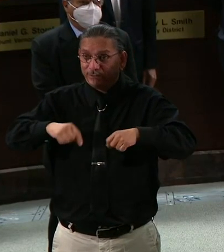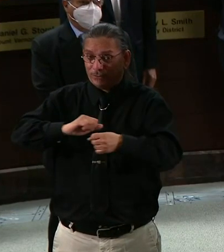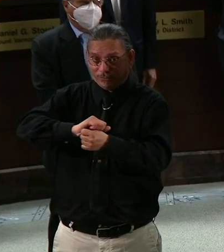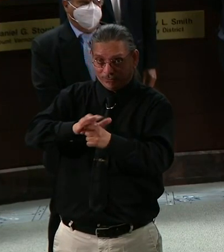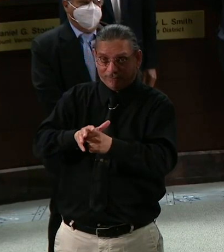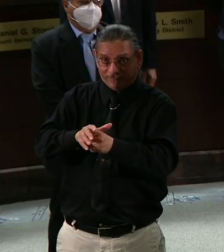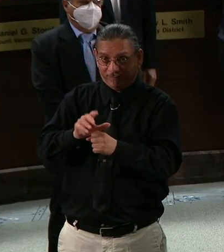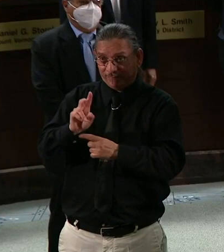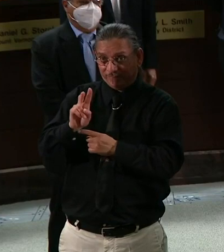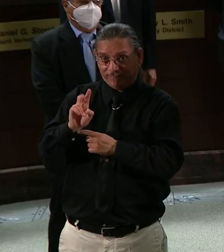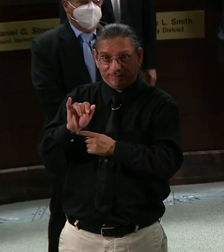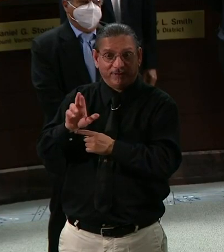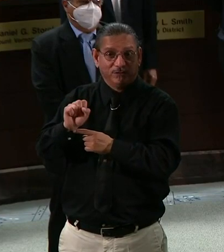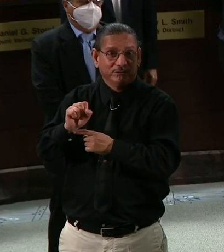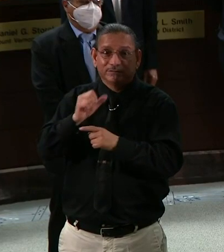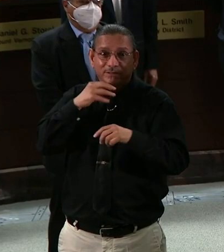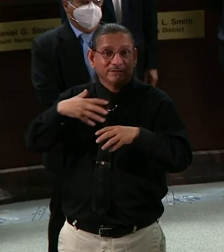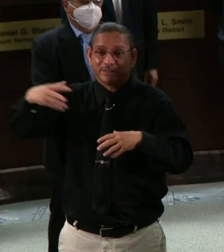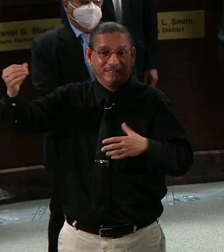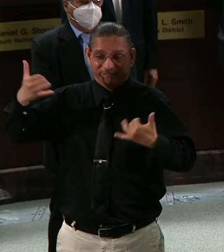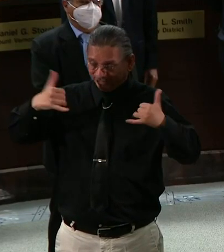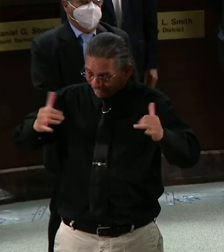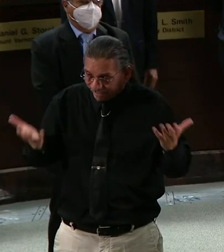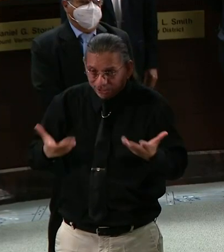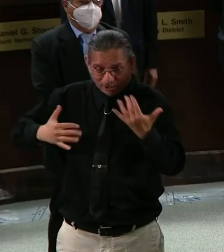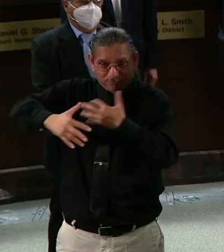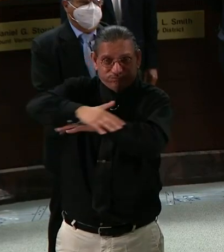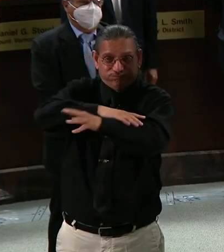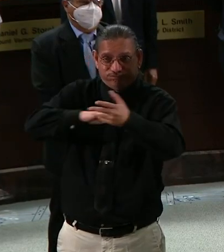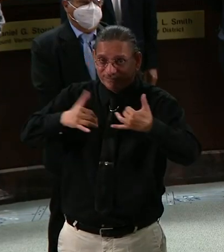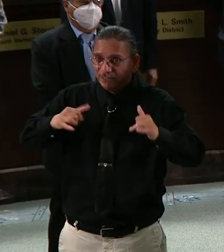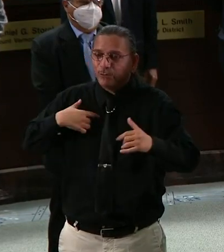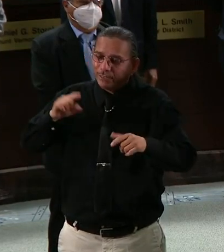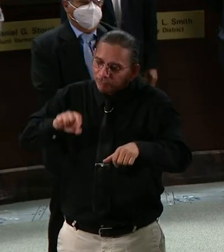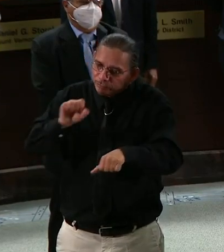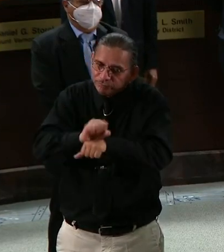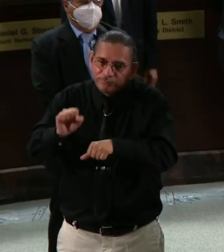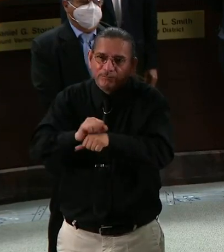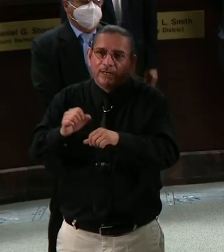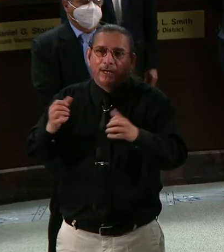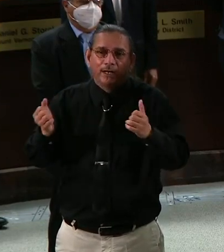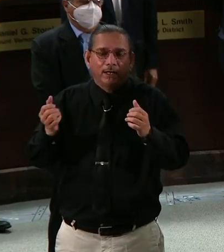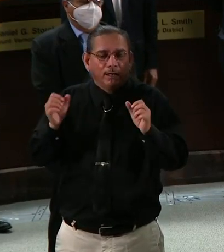RISK TO COVER NINETEEN BECAUSE AS WE SAID THIS THIS VIRUS. HAS